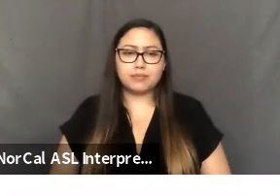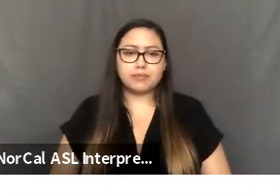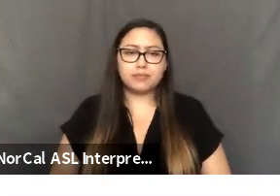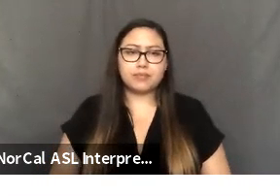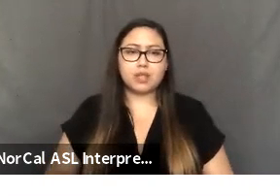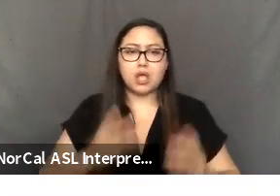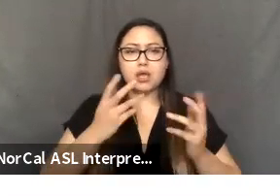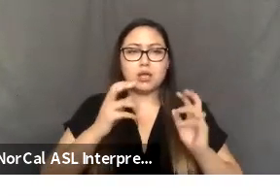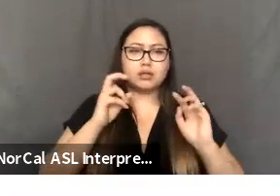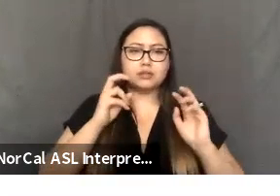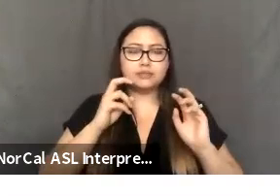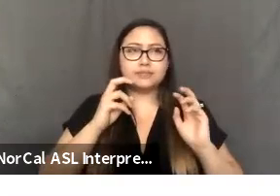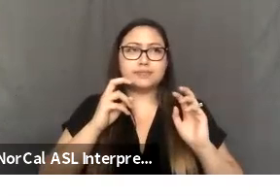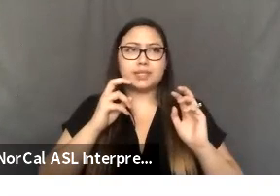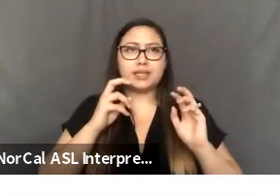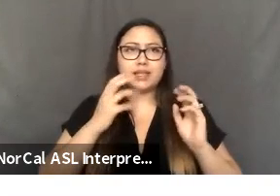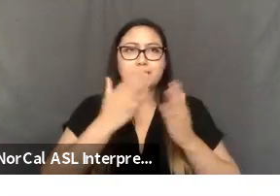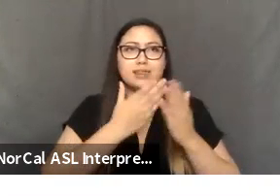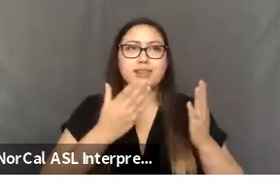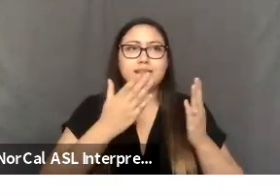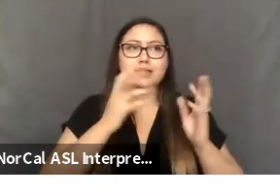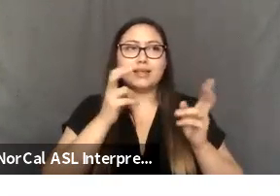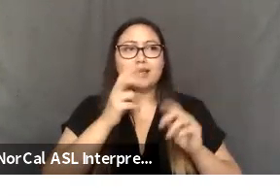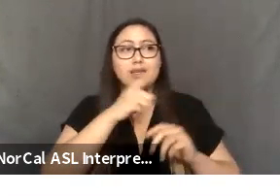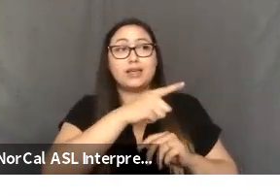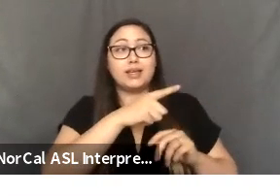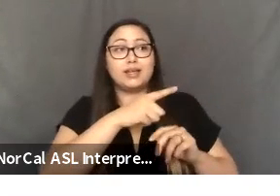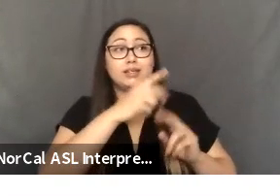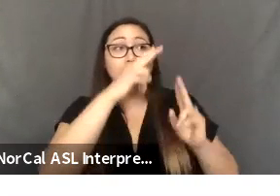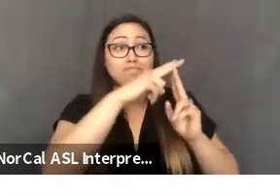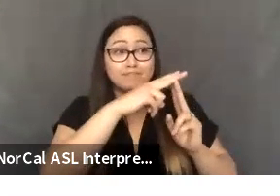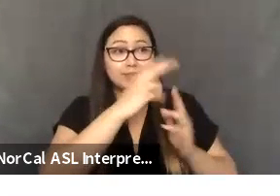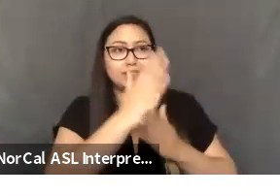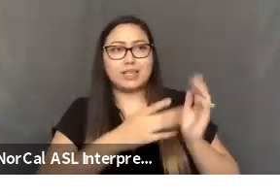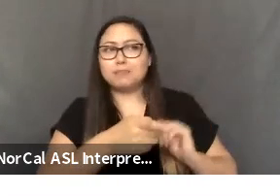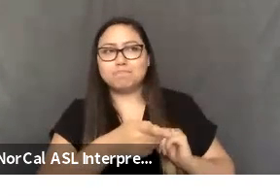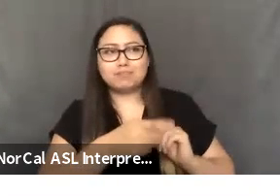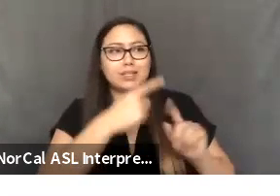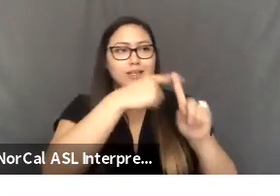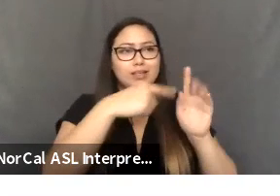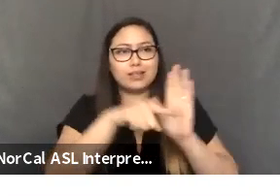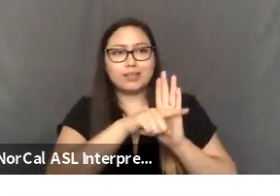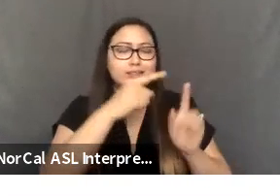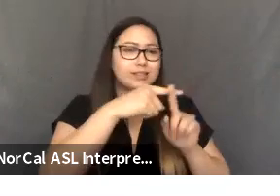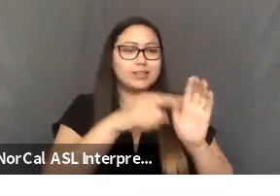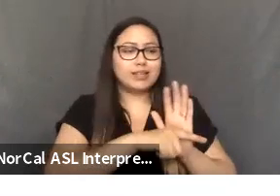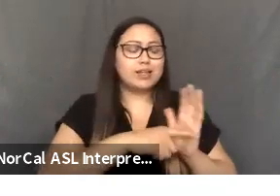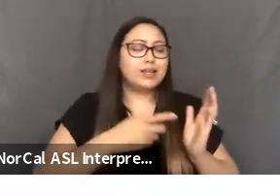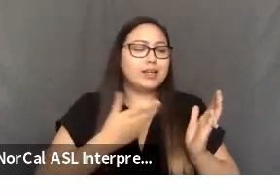doing different things well. I think things that contributed to that again, supportive leadership,